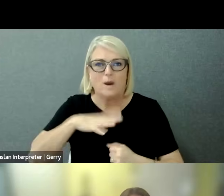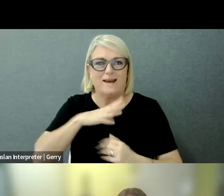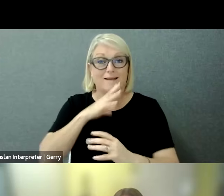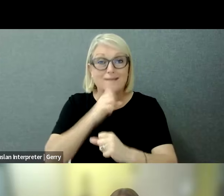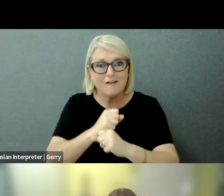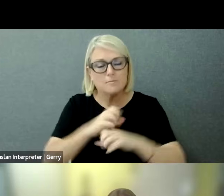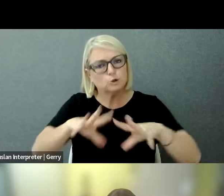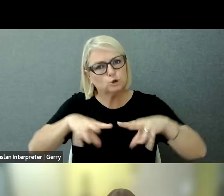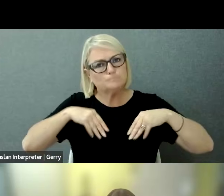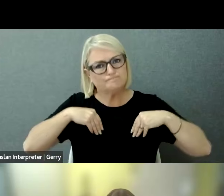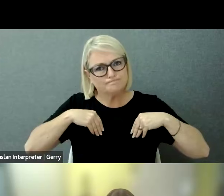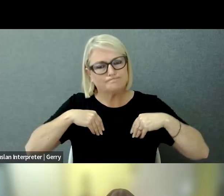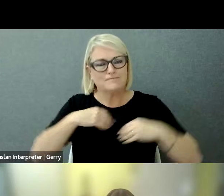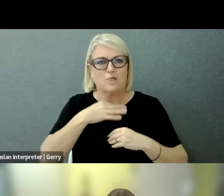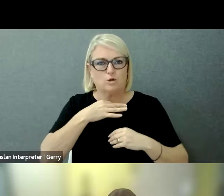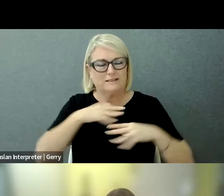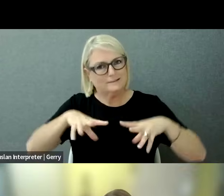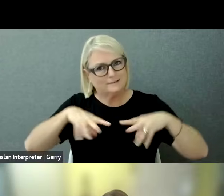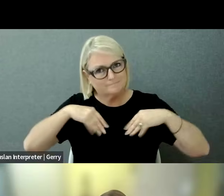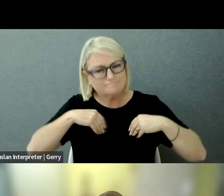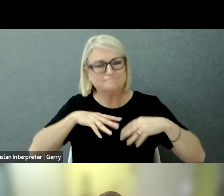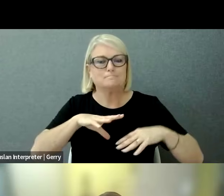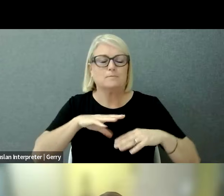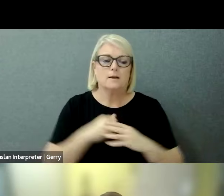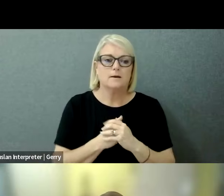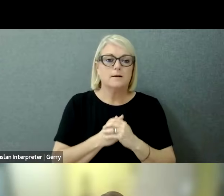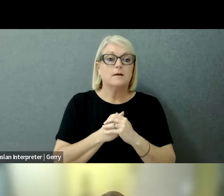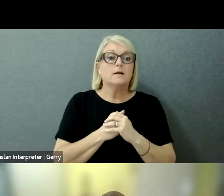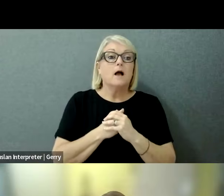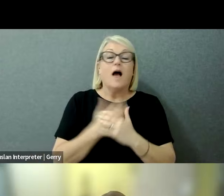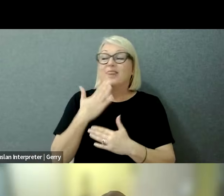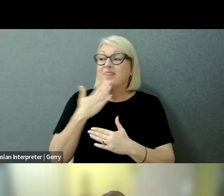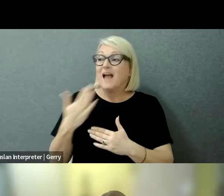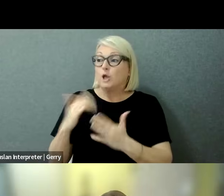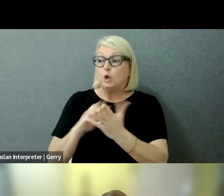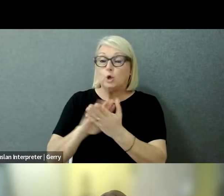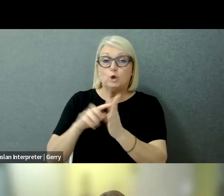Thanks so much, Sharon, and hopefully everyone on the line hears that kind of